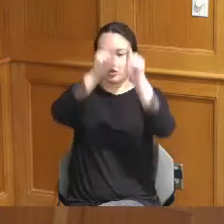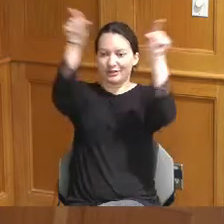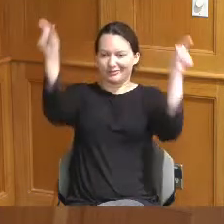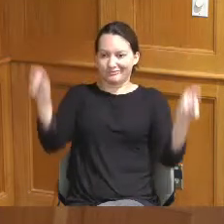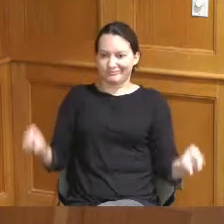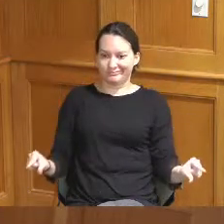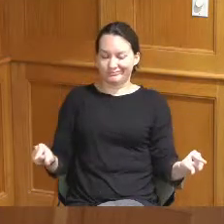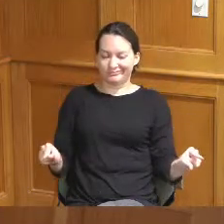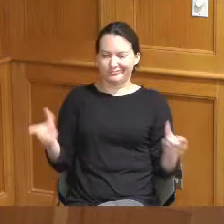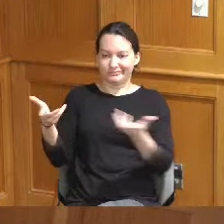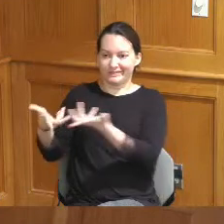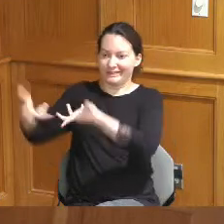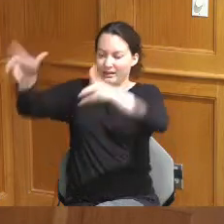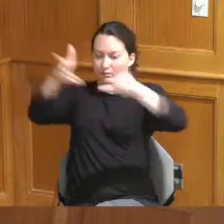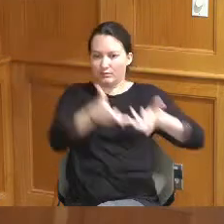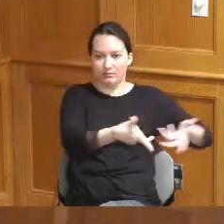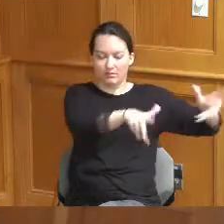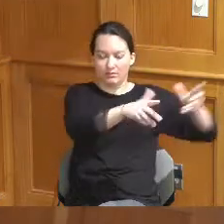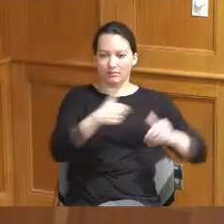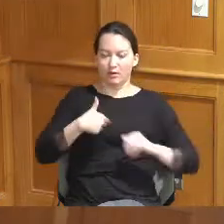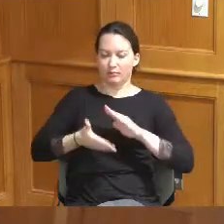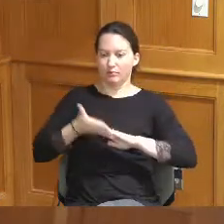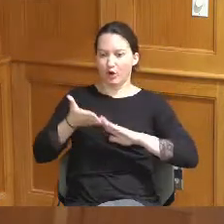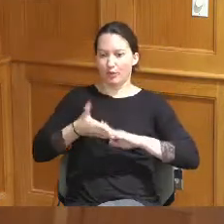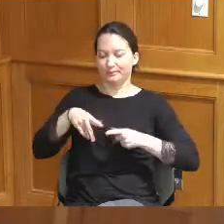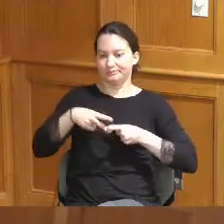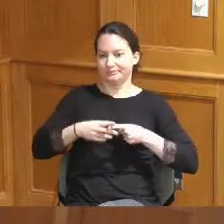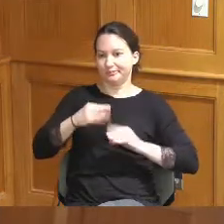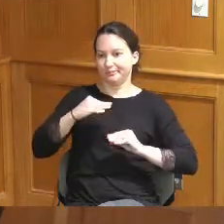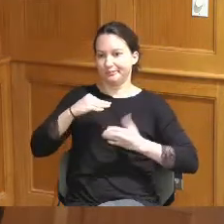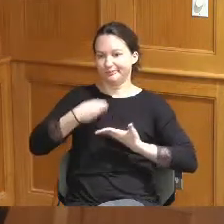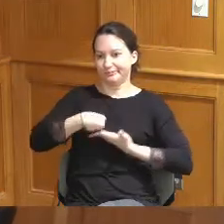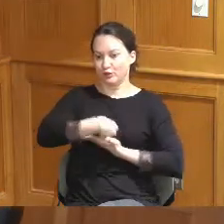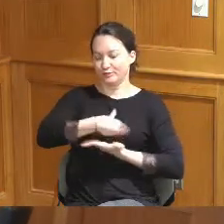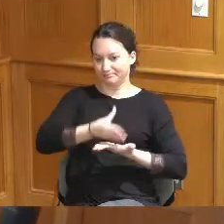stadiums and it would be part of our operations and maintenance budget Commissioner I can follow